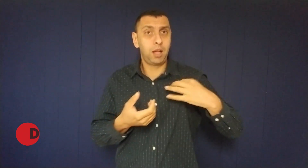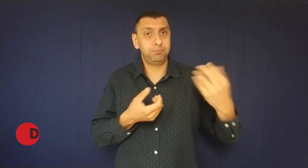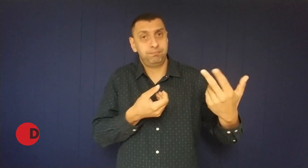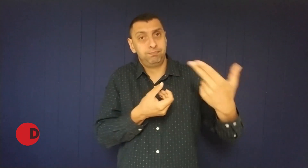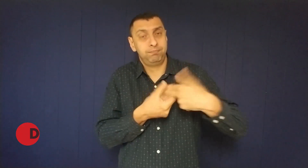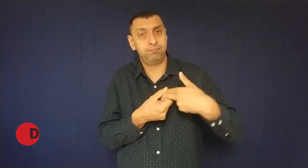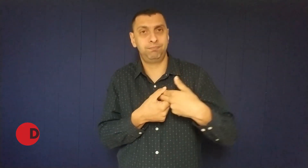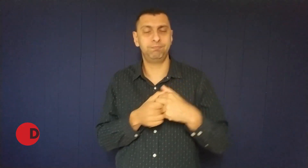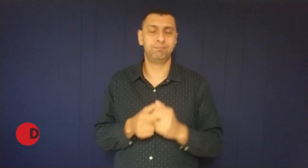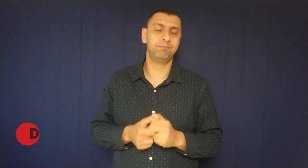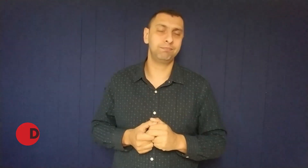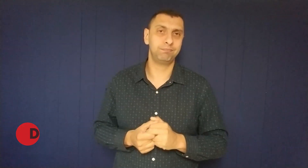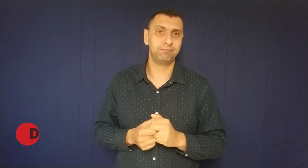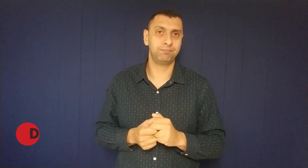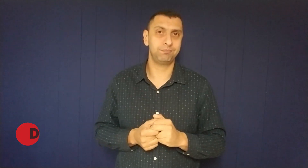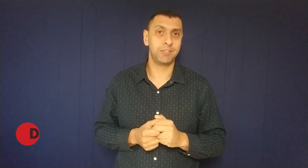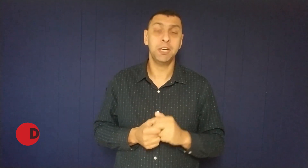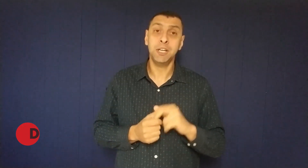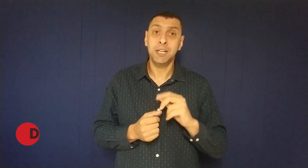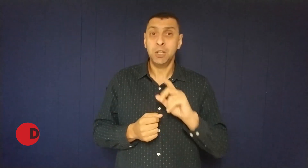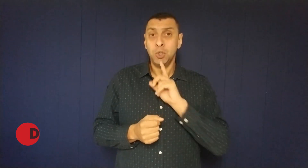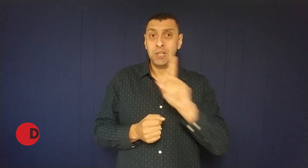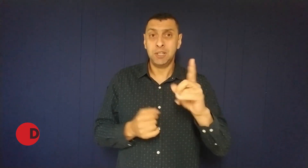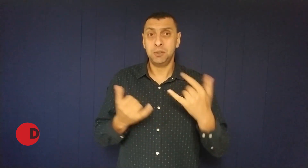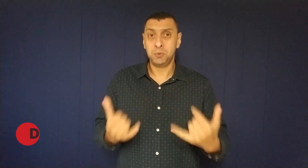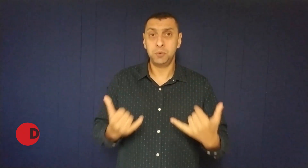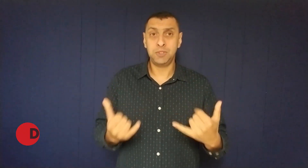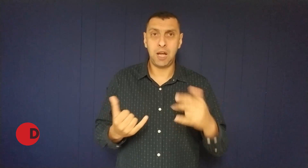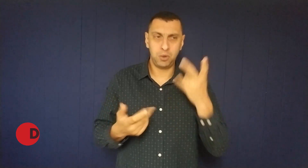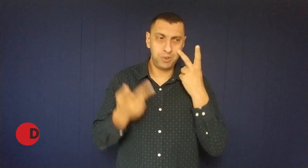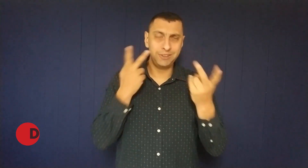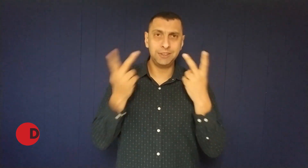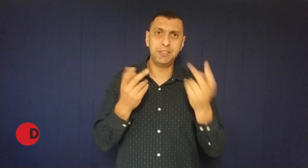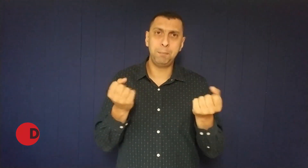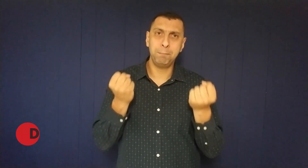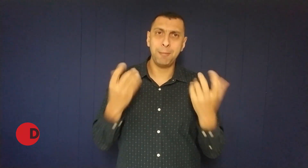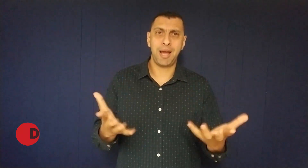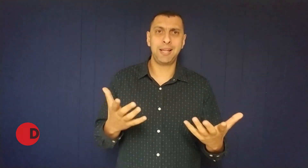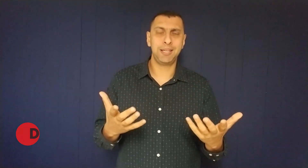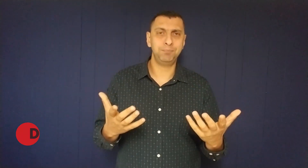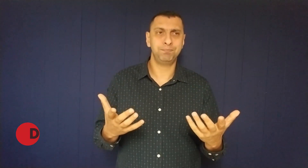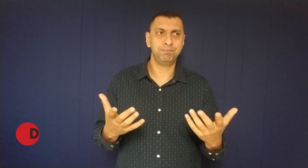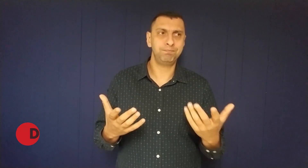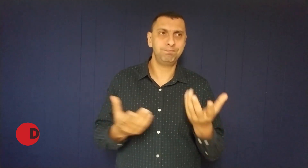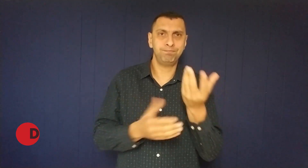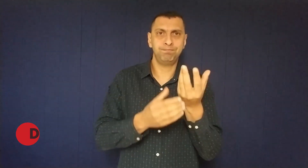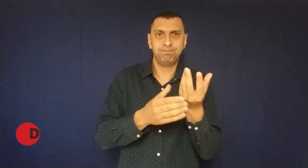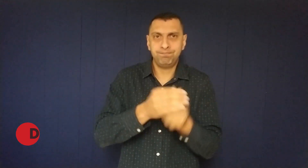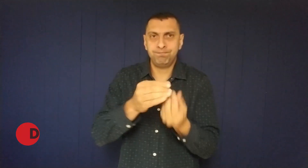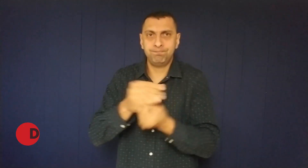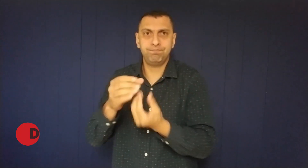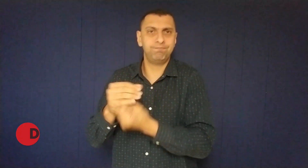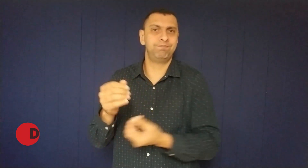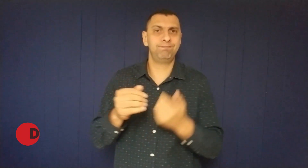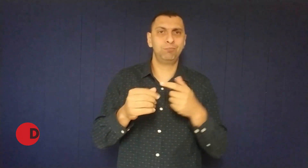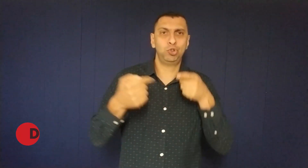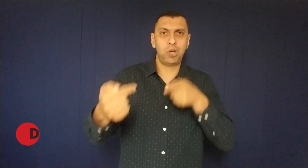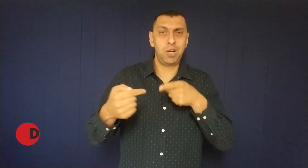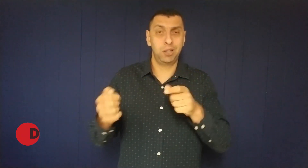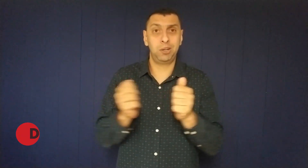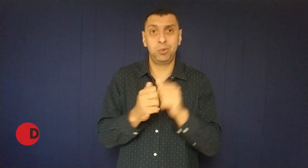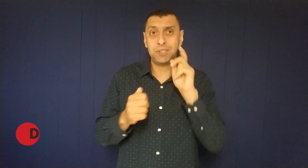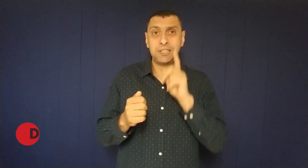and join. Really today we see many missing gaps and struggles